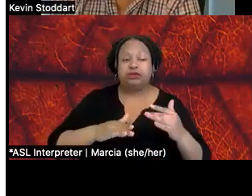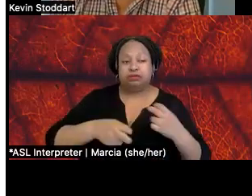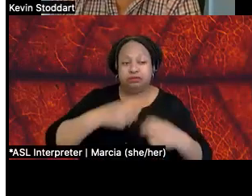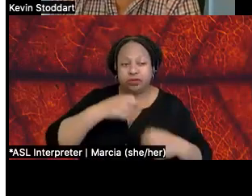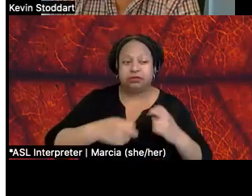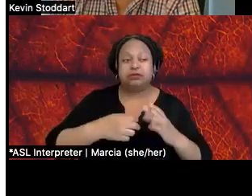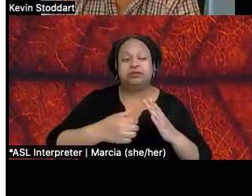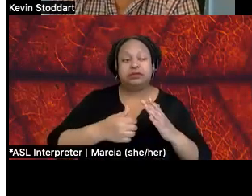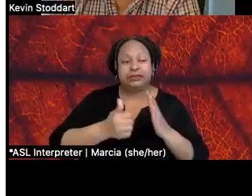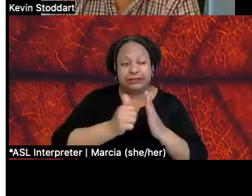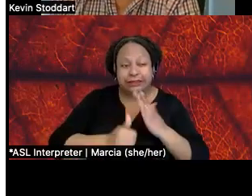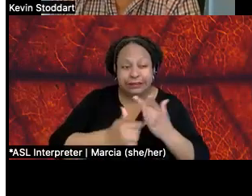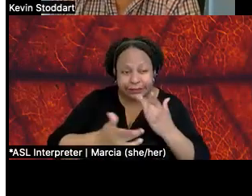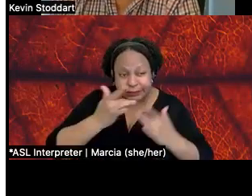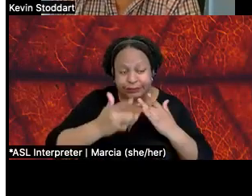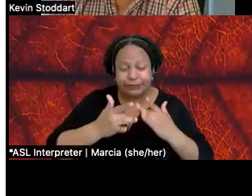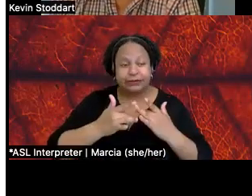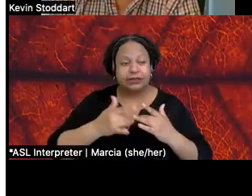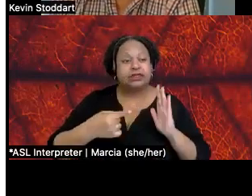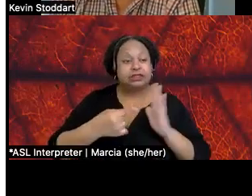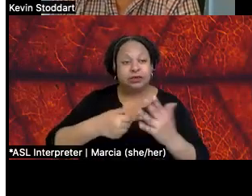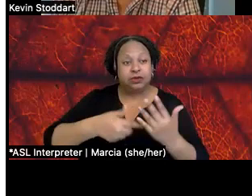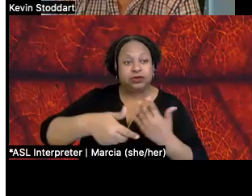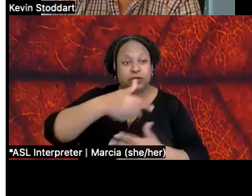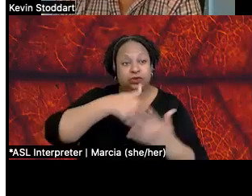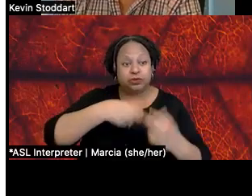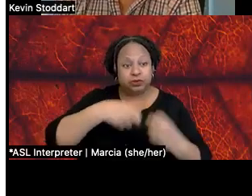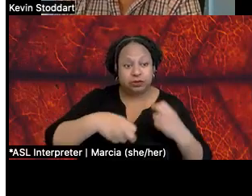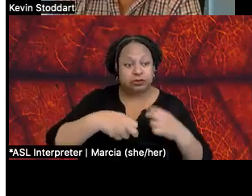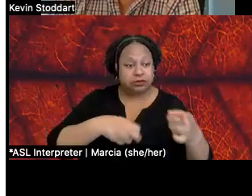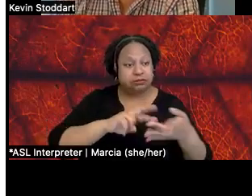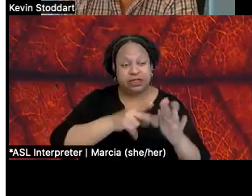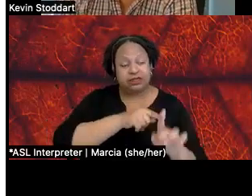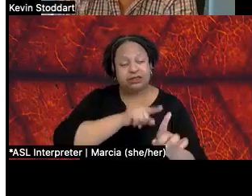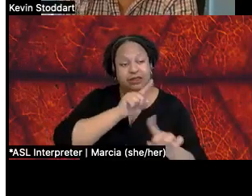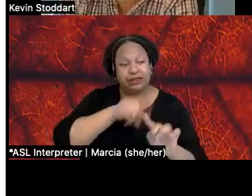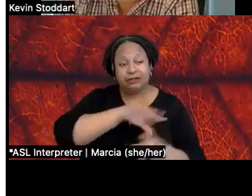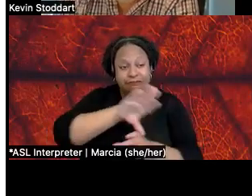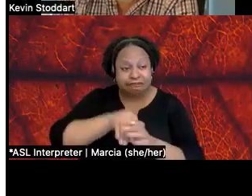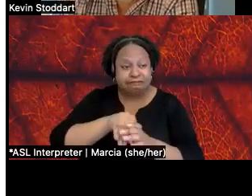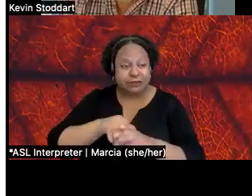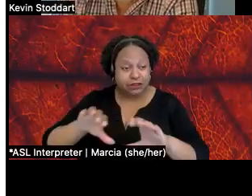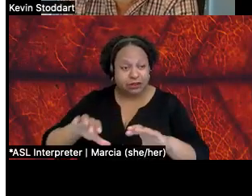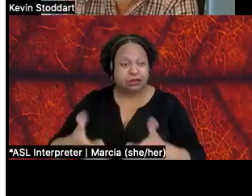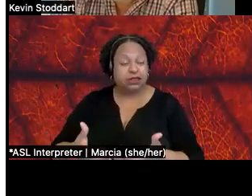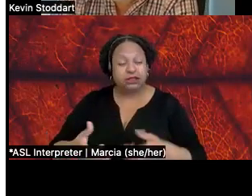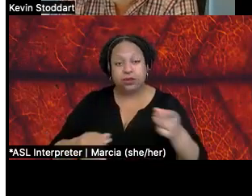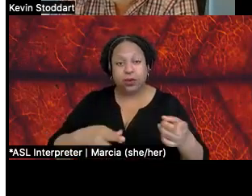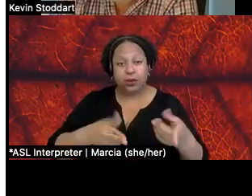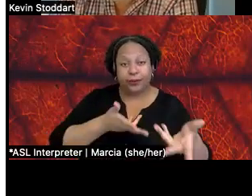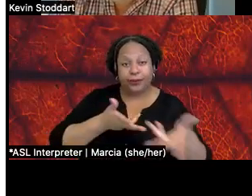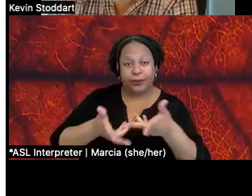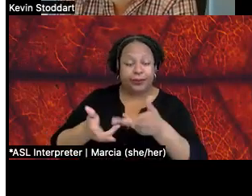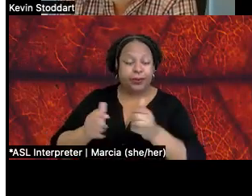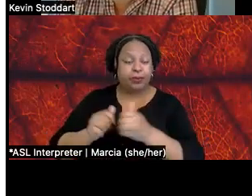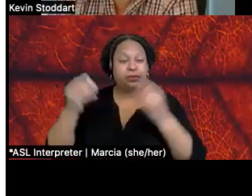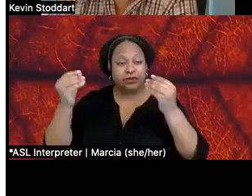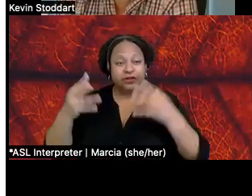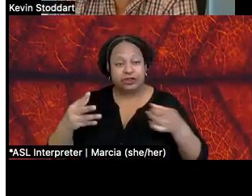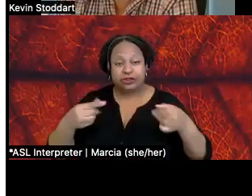have affected their participation in classes, their interactions with professors previously,